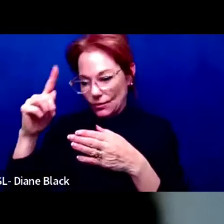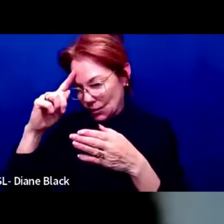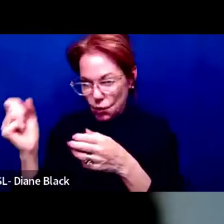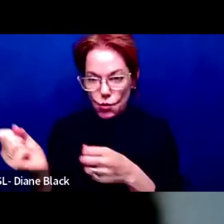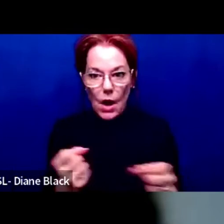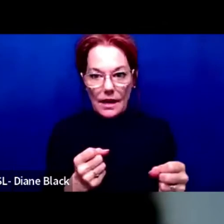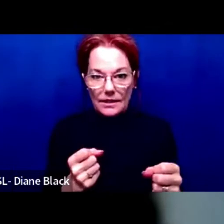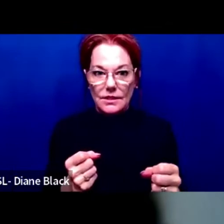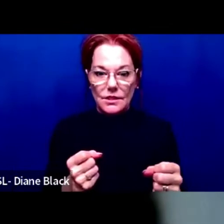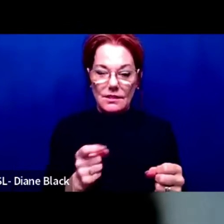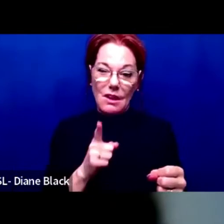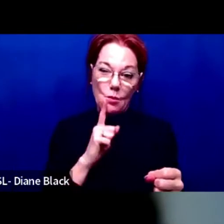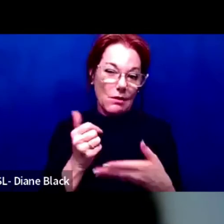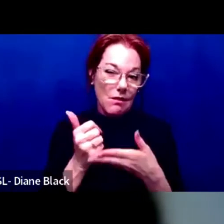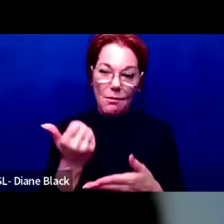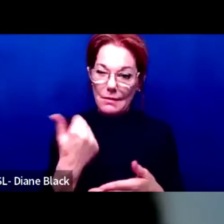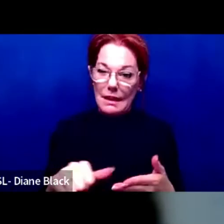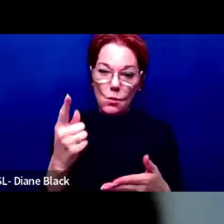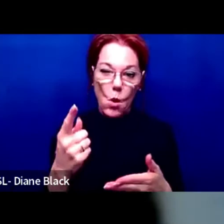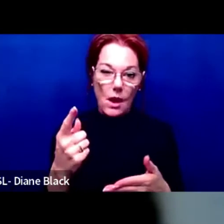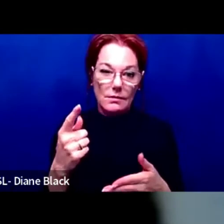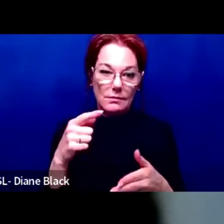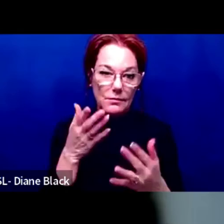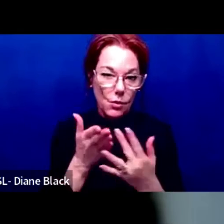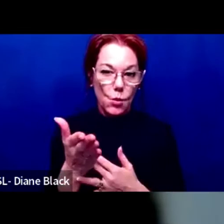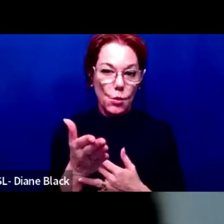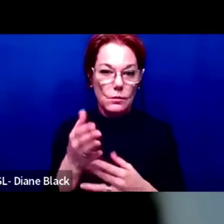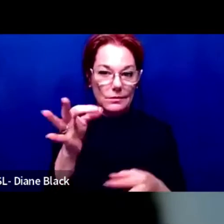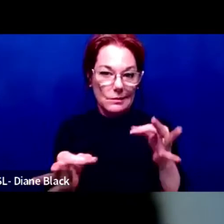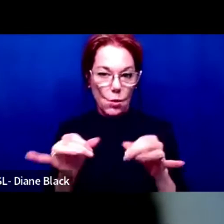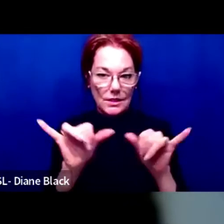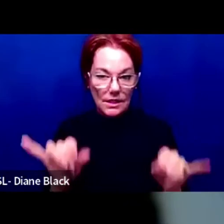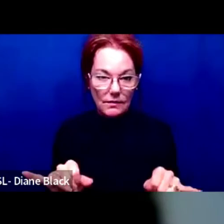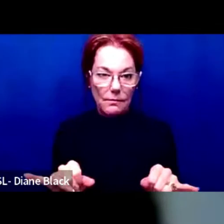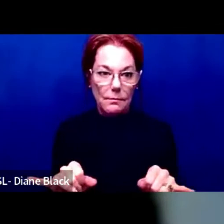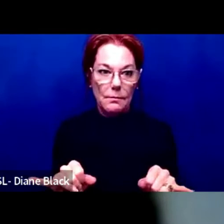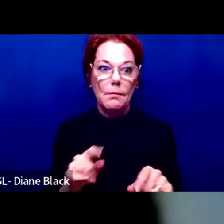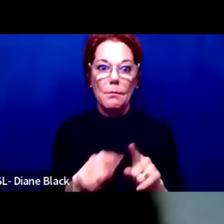going through the court system, but definitely necessary. Are those with brain injury? Okay,